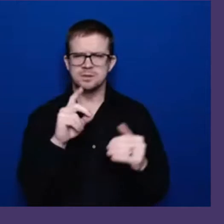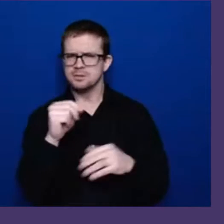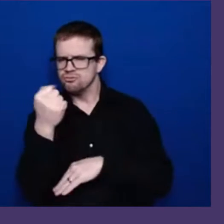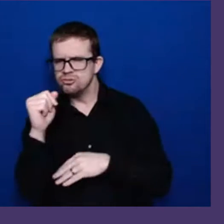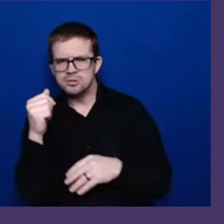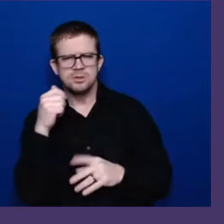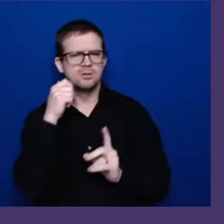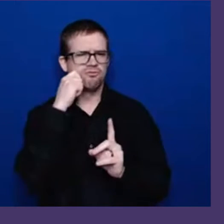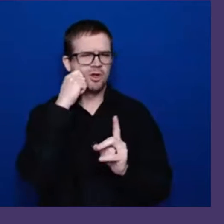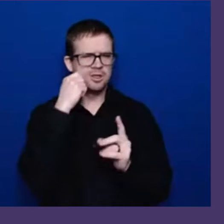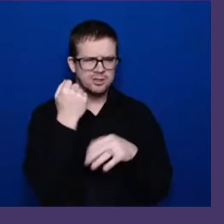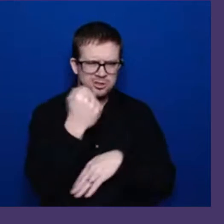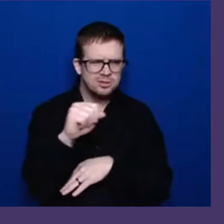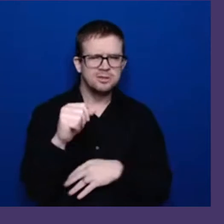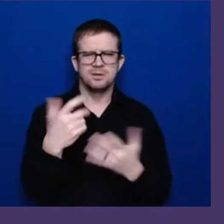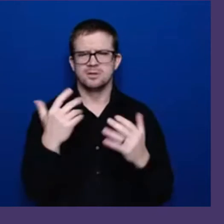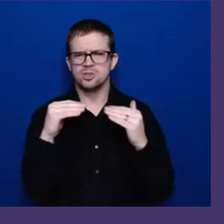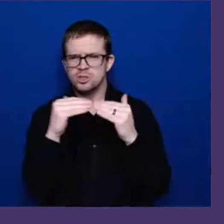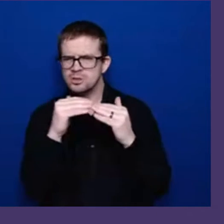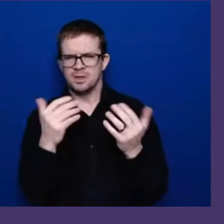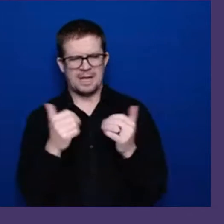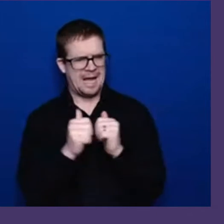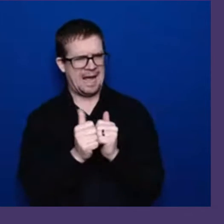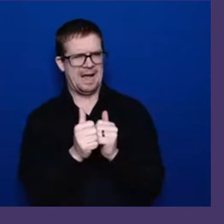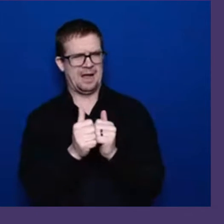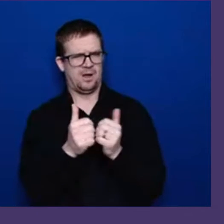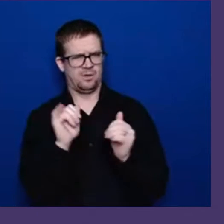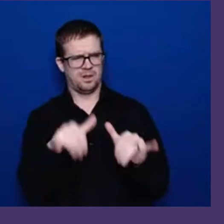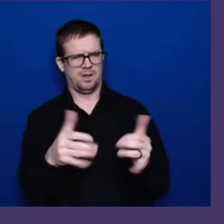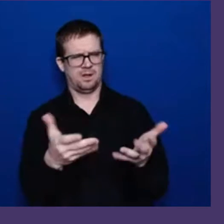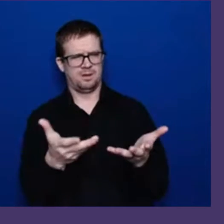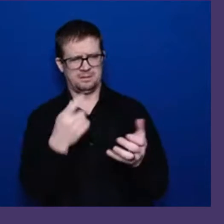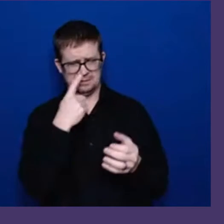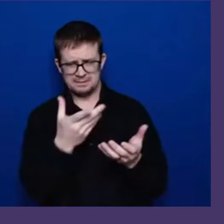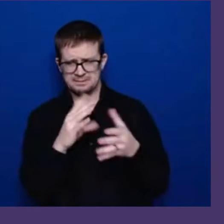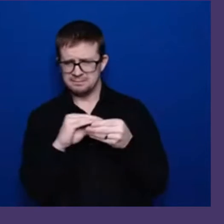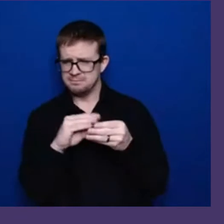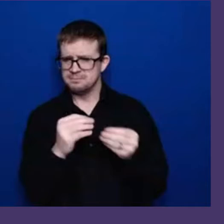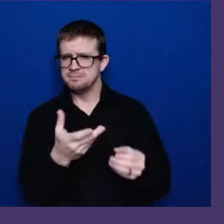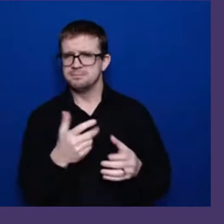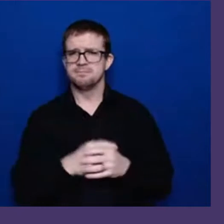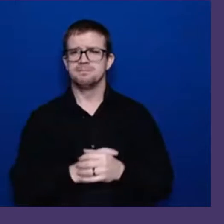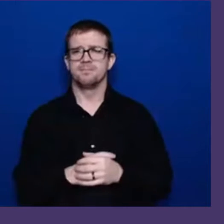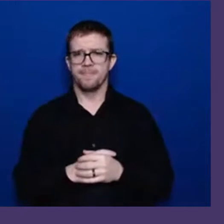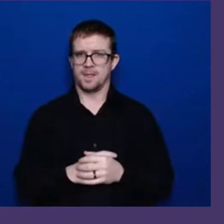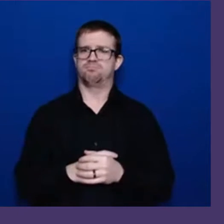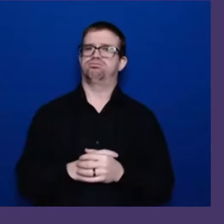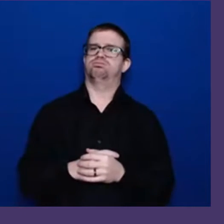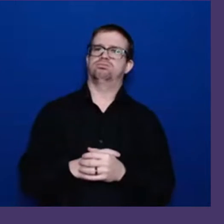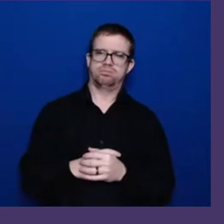I'd like to get your perspectives there. Natasha Bell: There are so many examples of how technology can be used to help